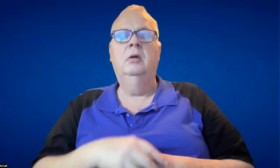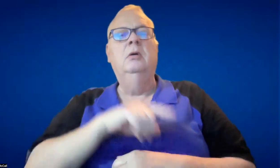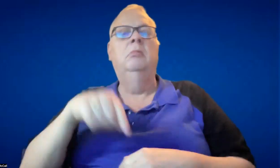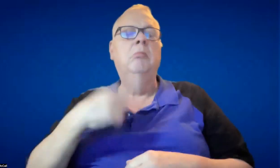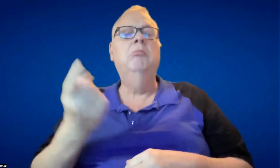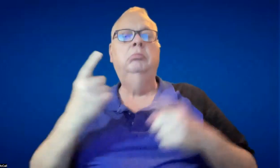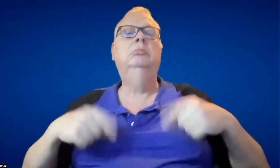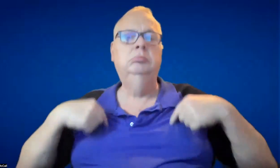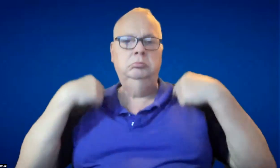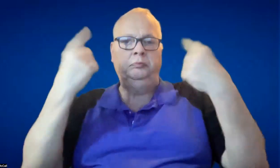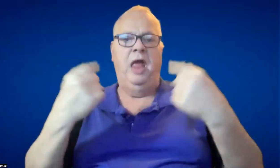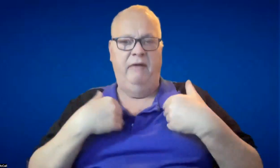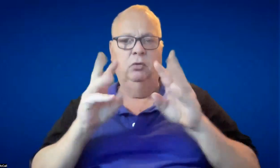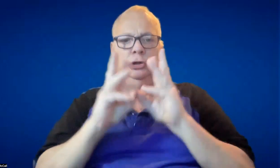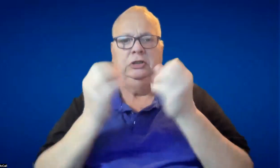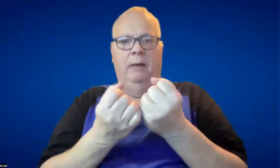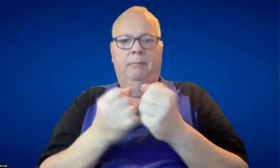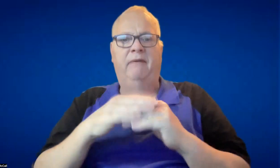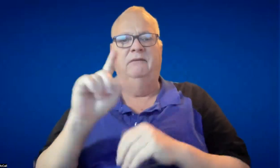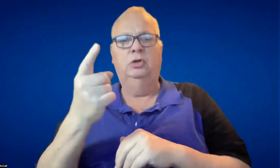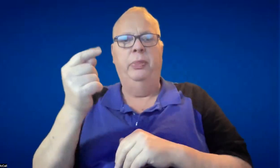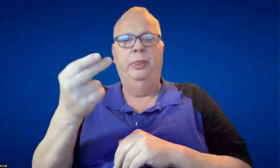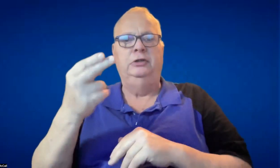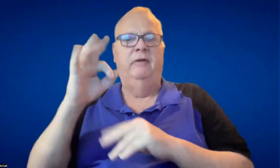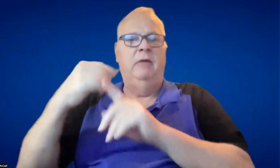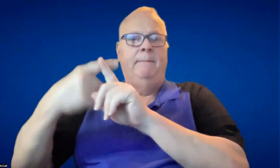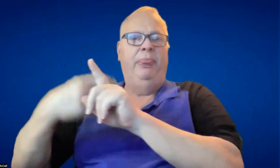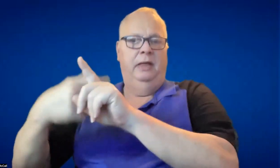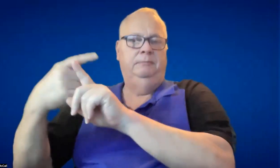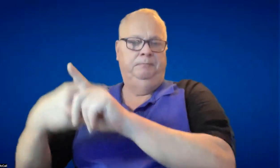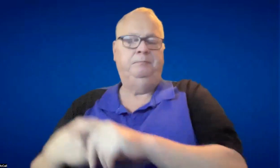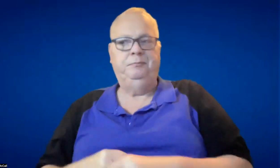We have been having workshops on the first Thursday of the Month.